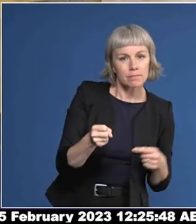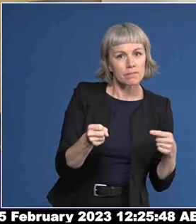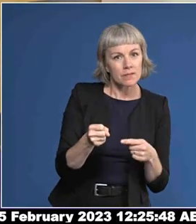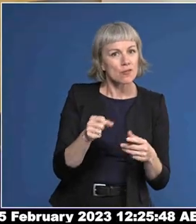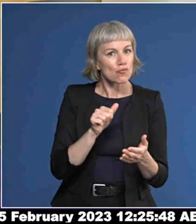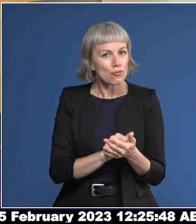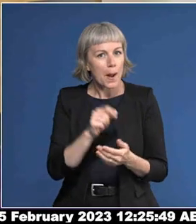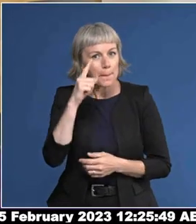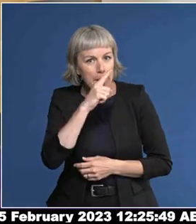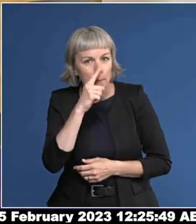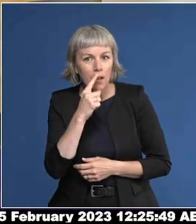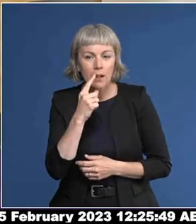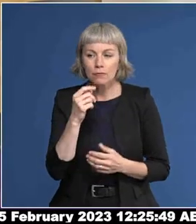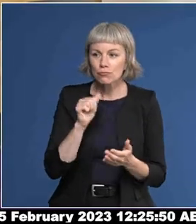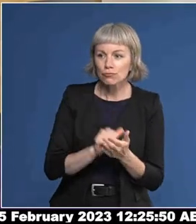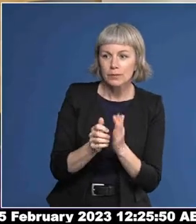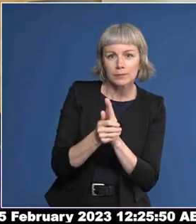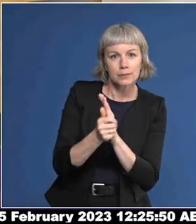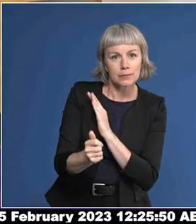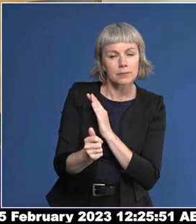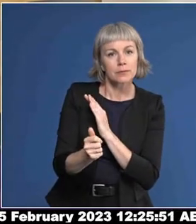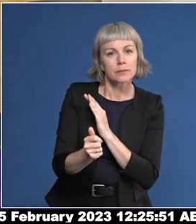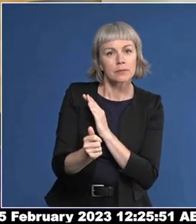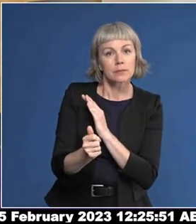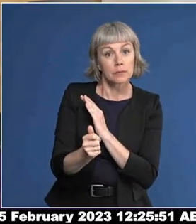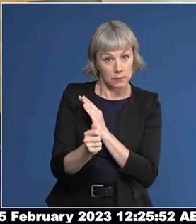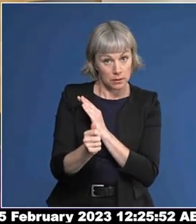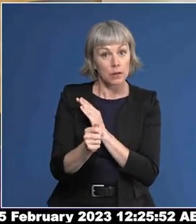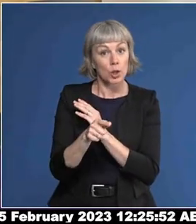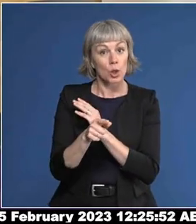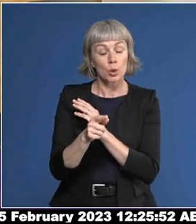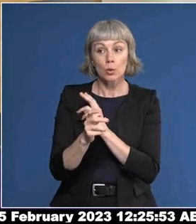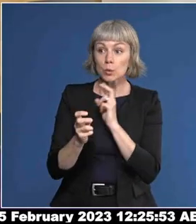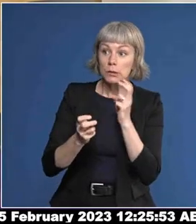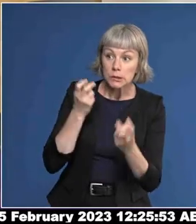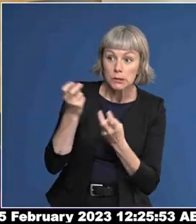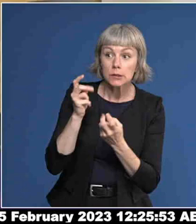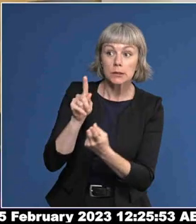include actively recruiting board members who have lived experience of disability?